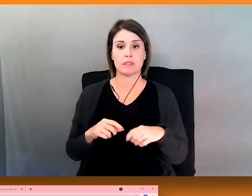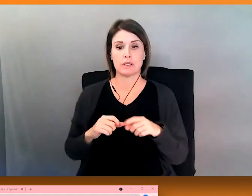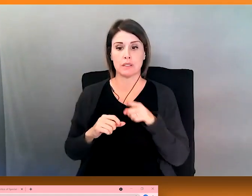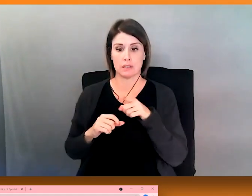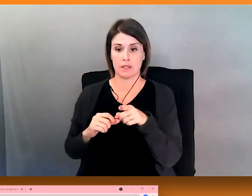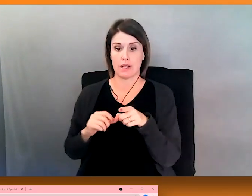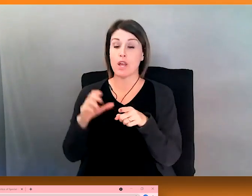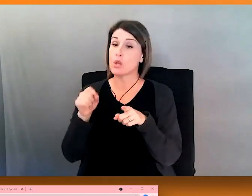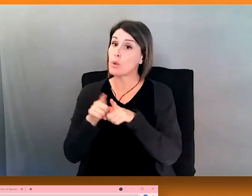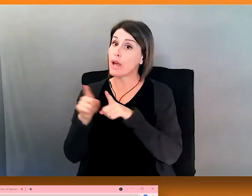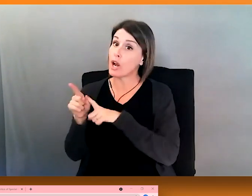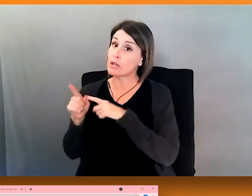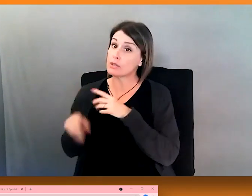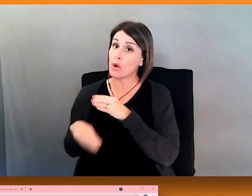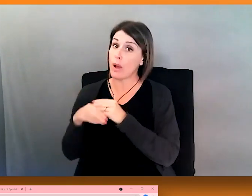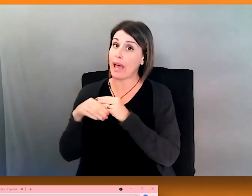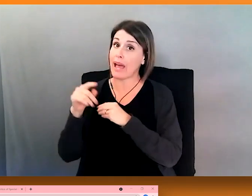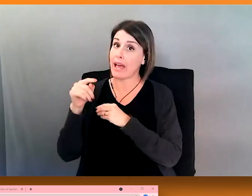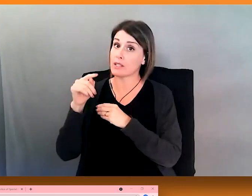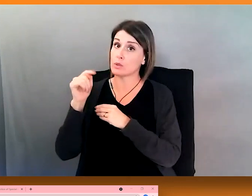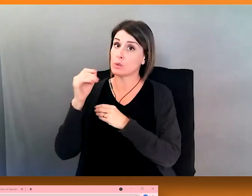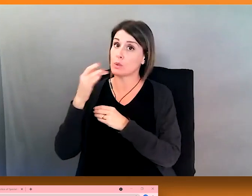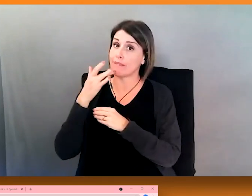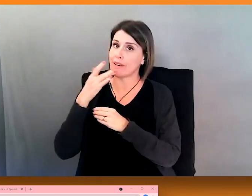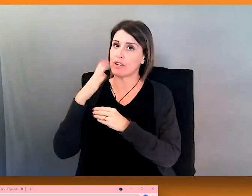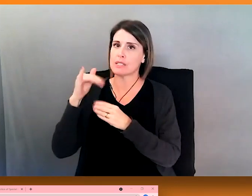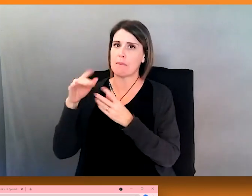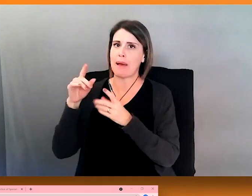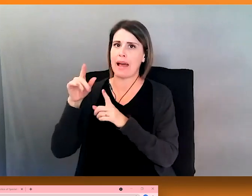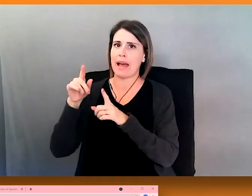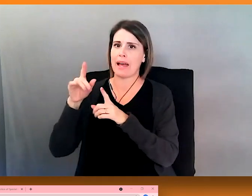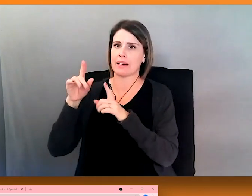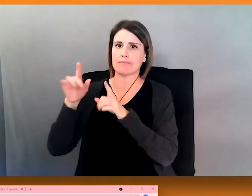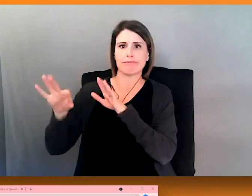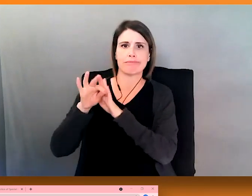you could also add to favorites by using the star